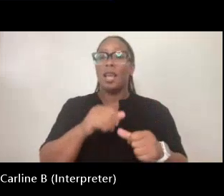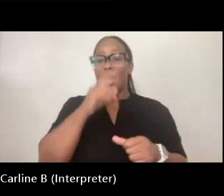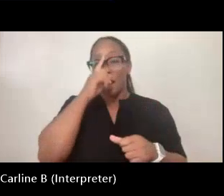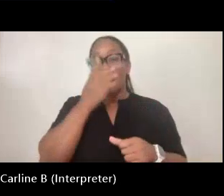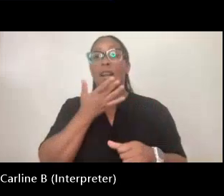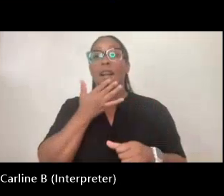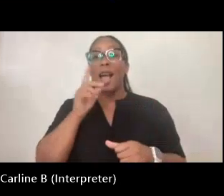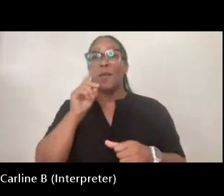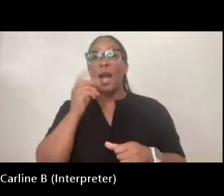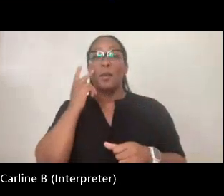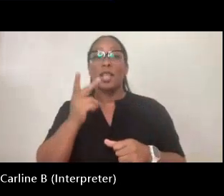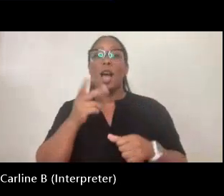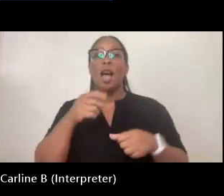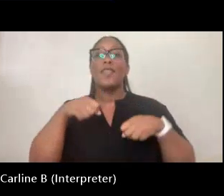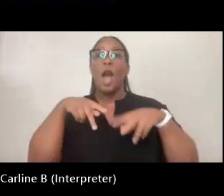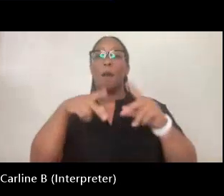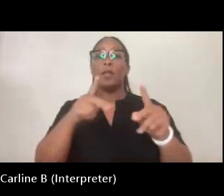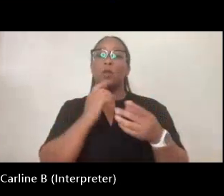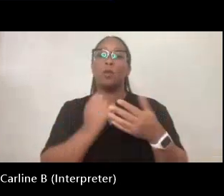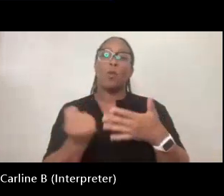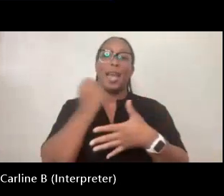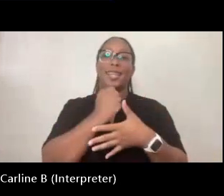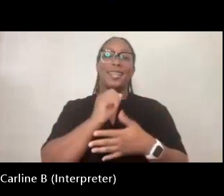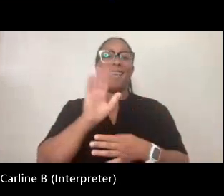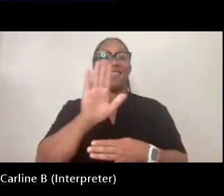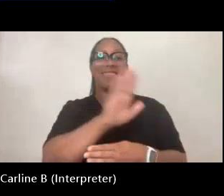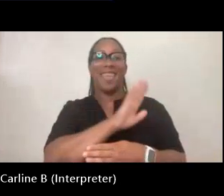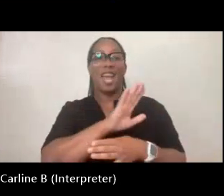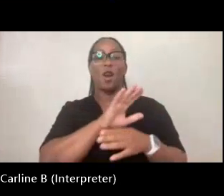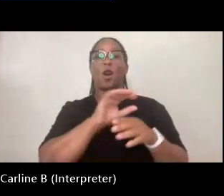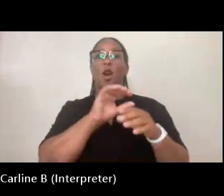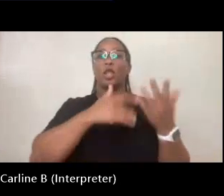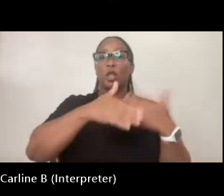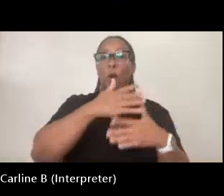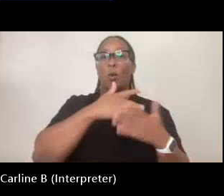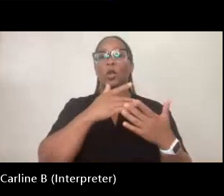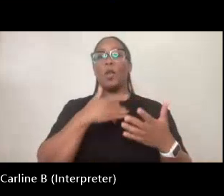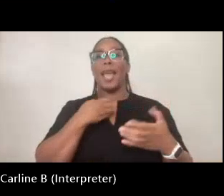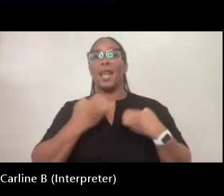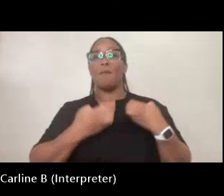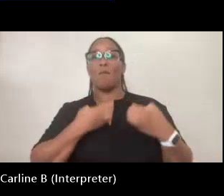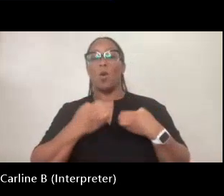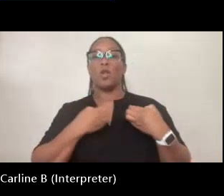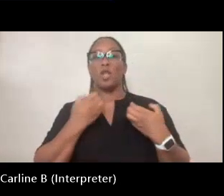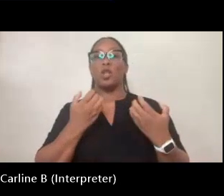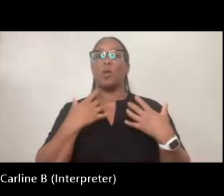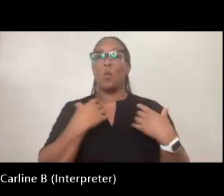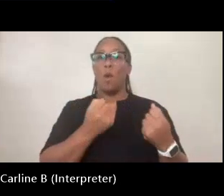Colorado saw an opportunity to prioritize their social and emotional well-being as they aged into older adulthood.